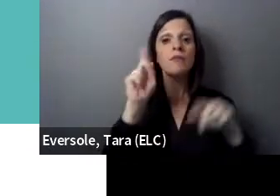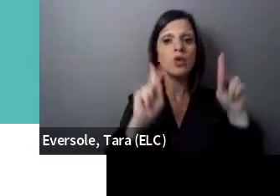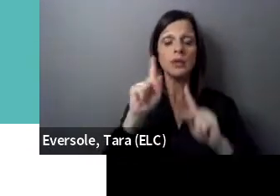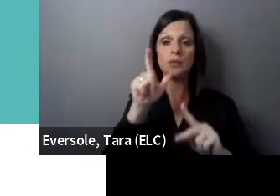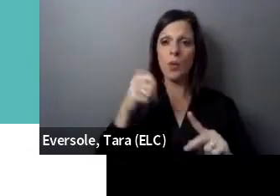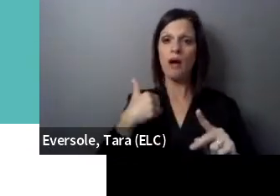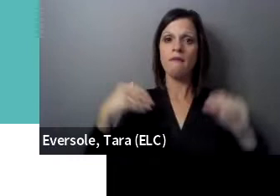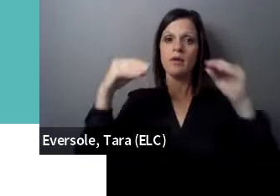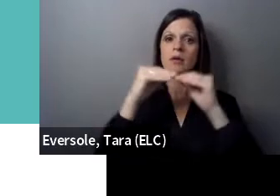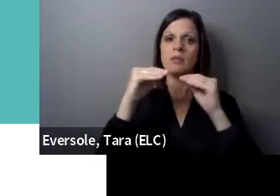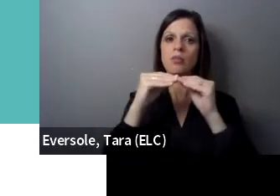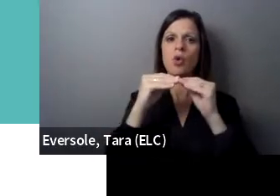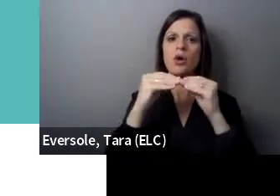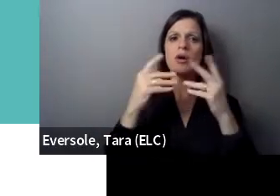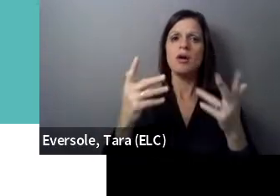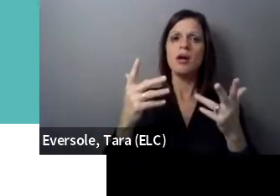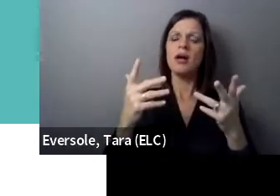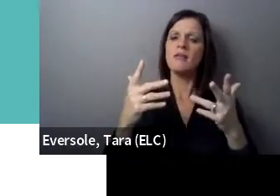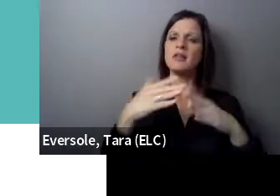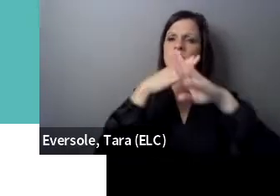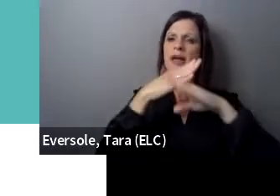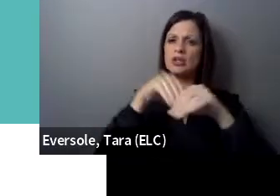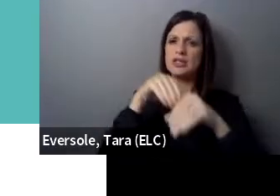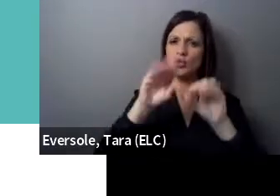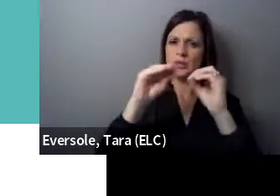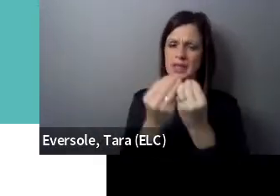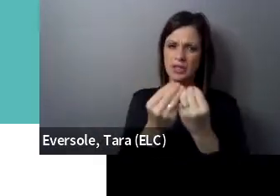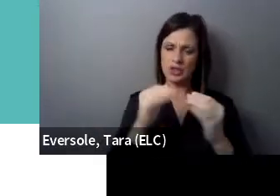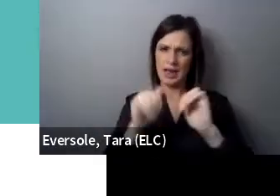you can have more of – what can you do to incorporate stigma awareness